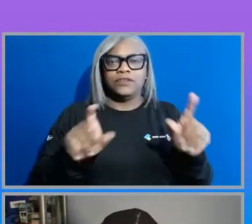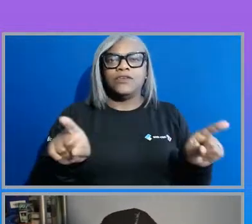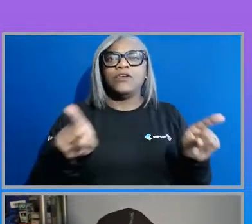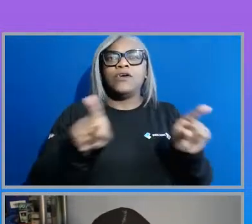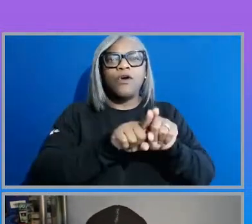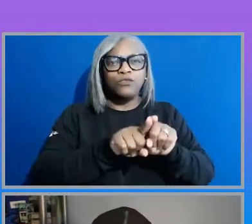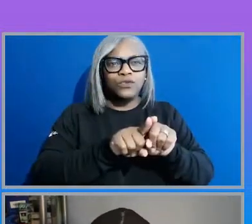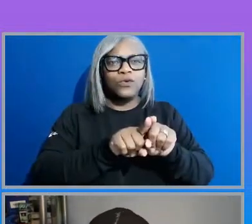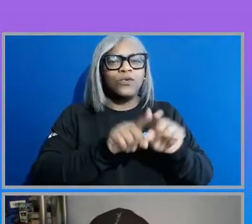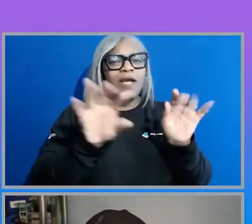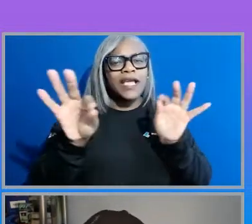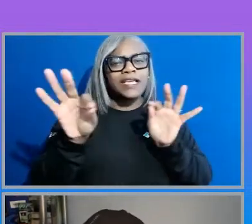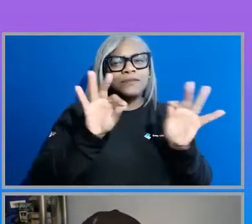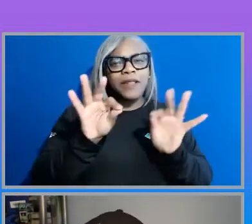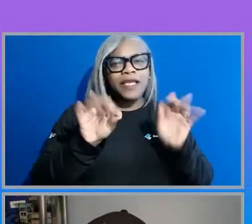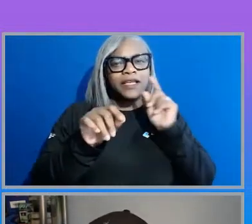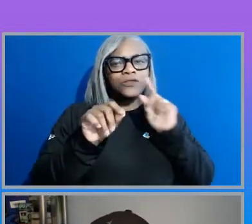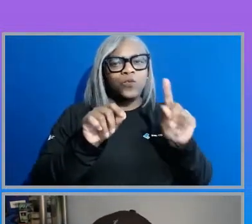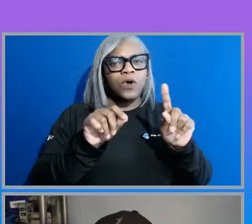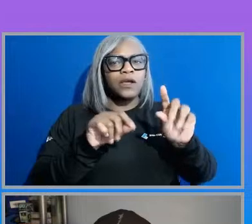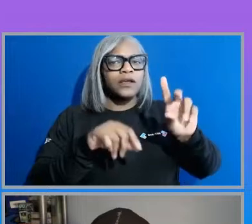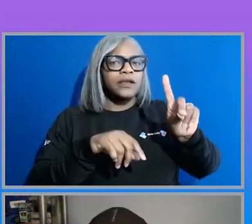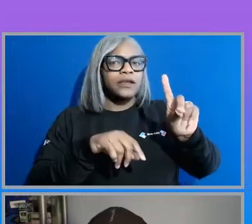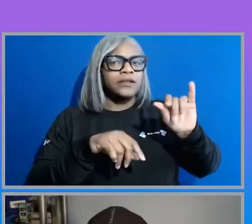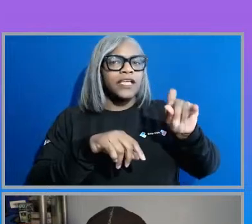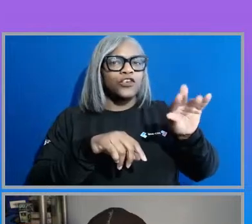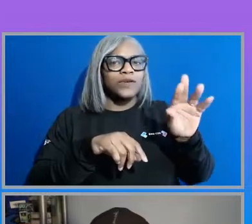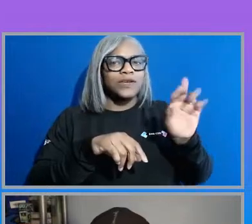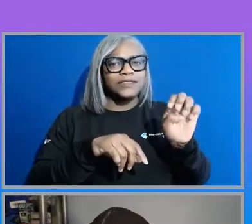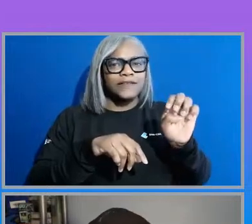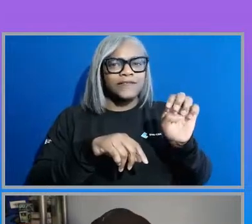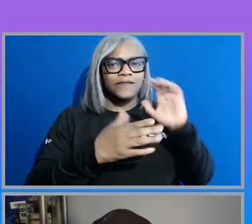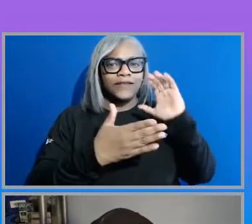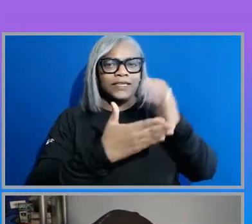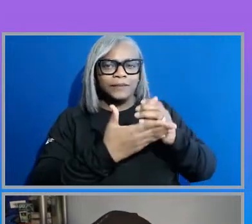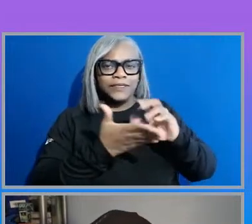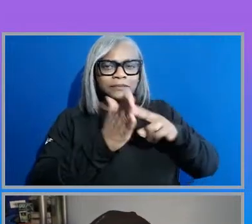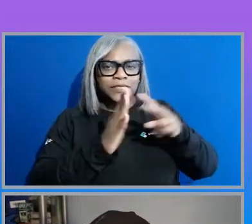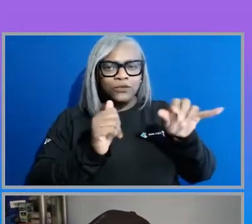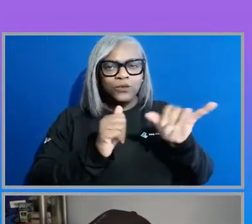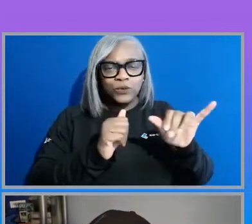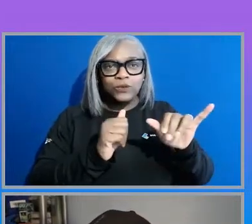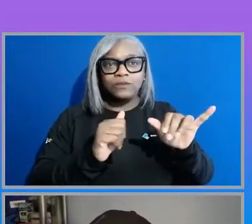further. It also explains what decorative image means in this